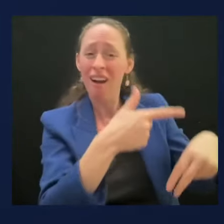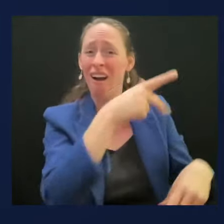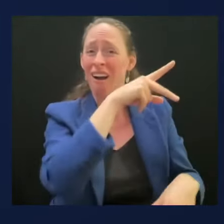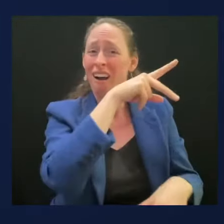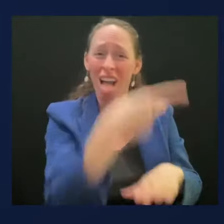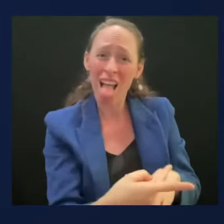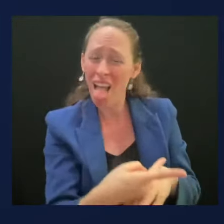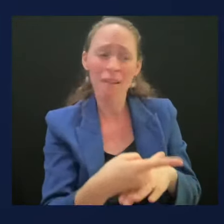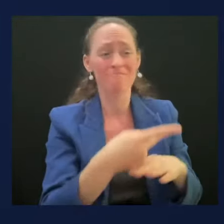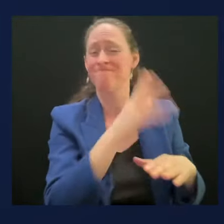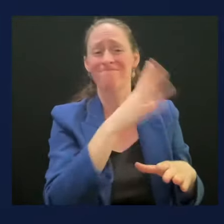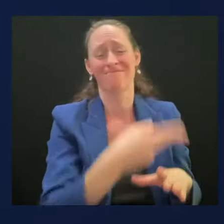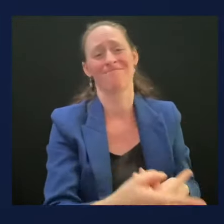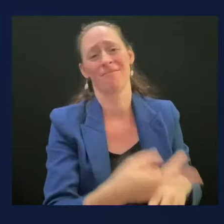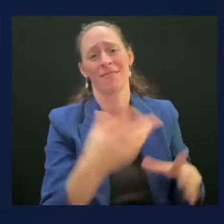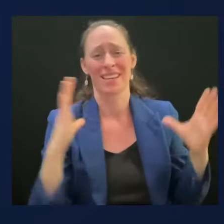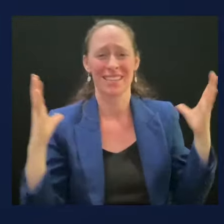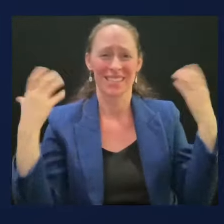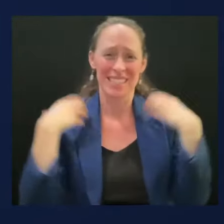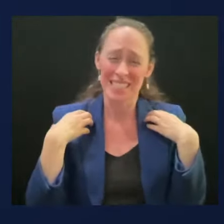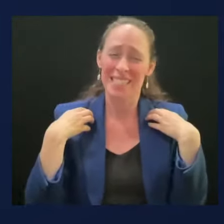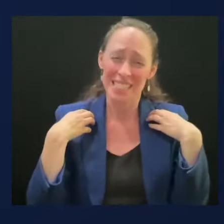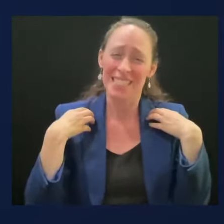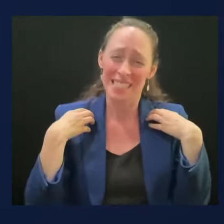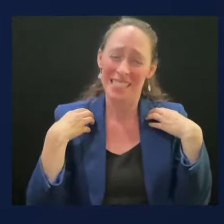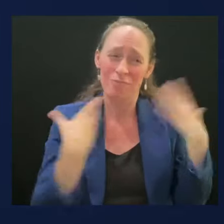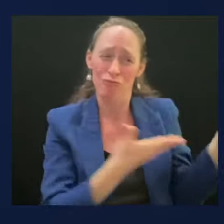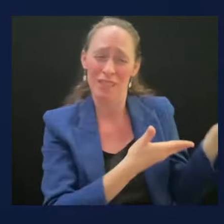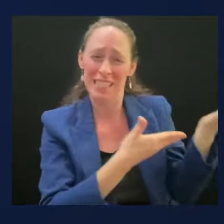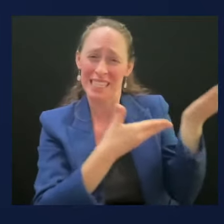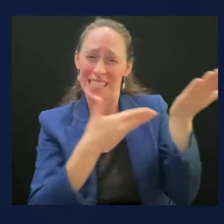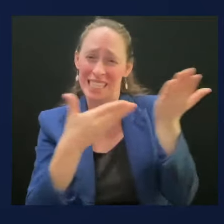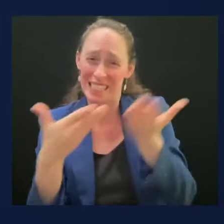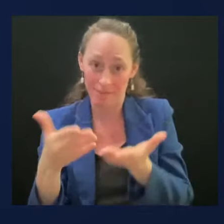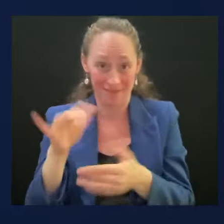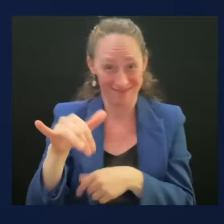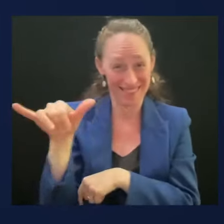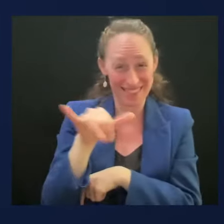And for his extraordinary heroism, this paratrooper, patriot,